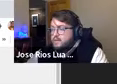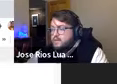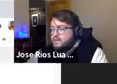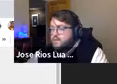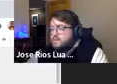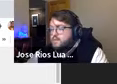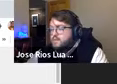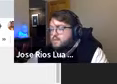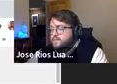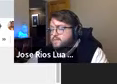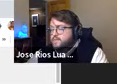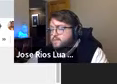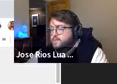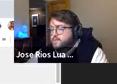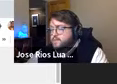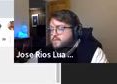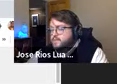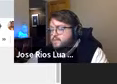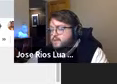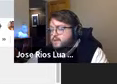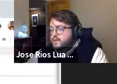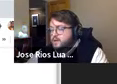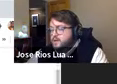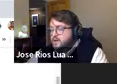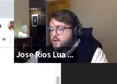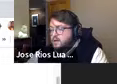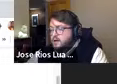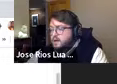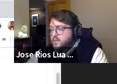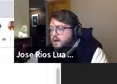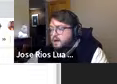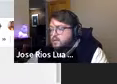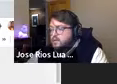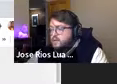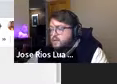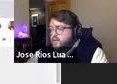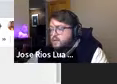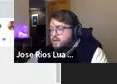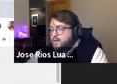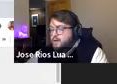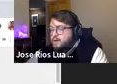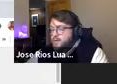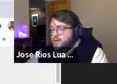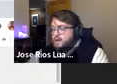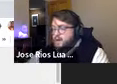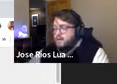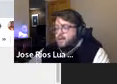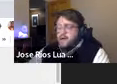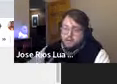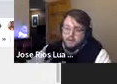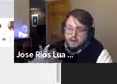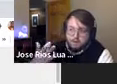Covert information. health